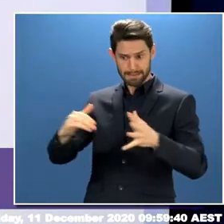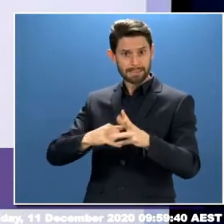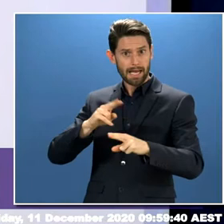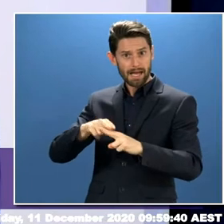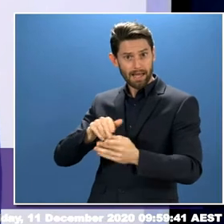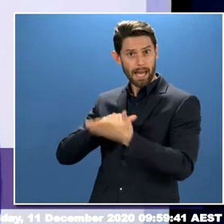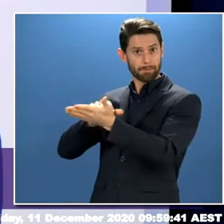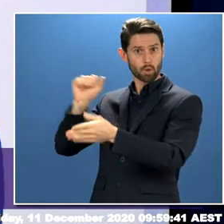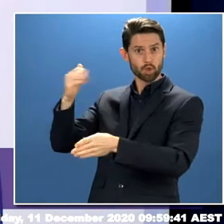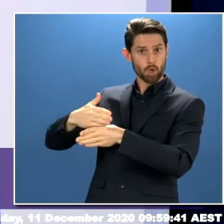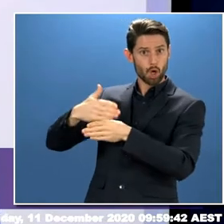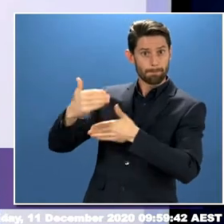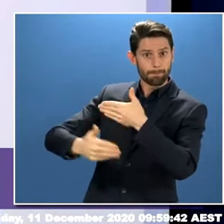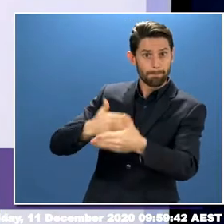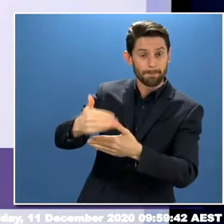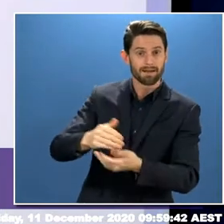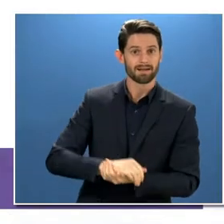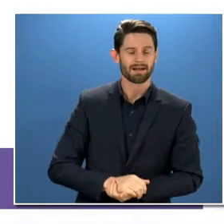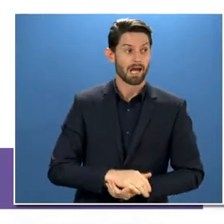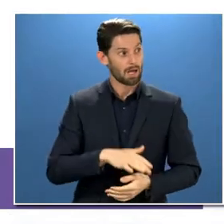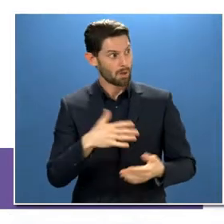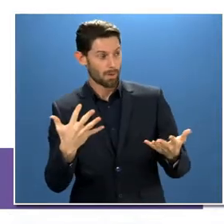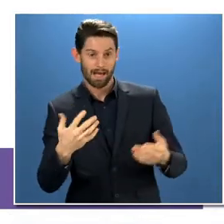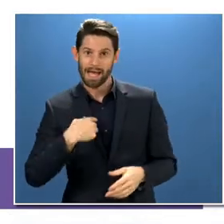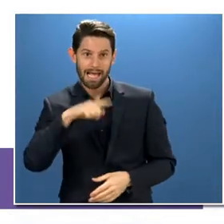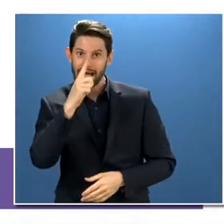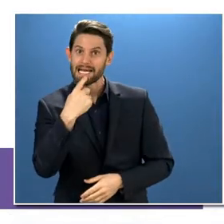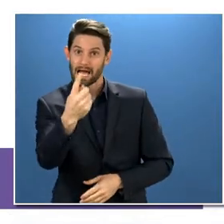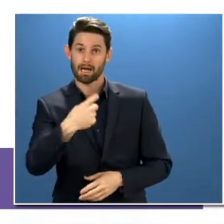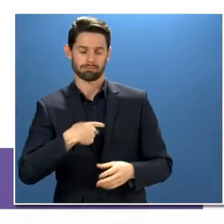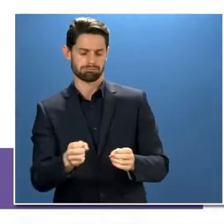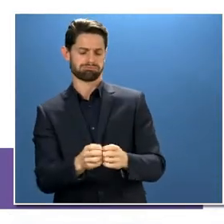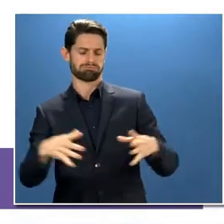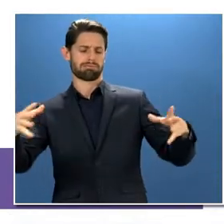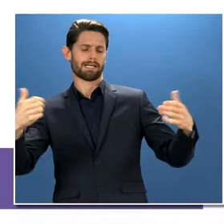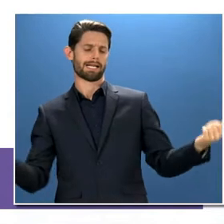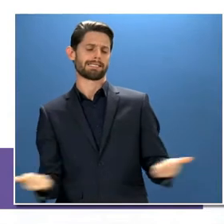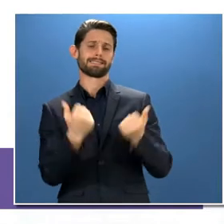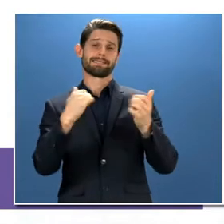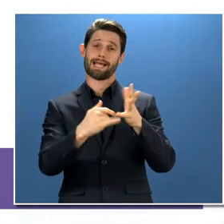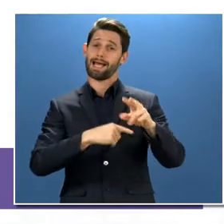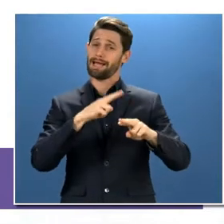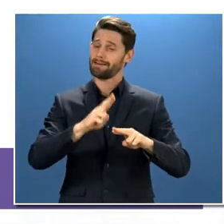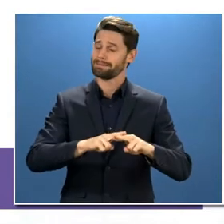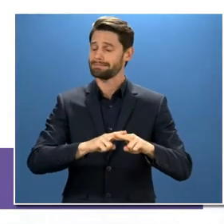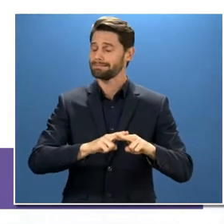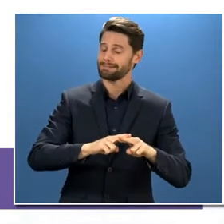I don't know if I could say I have a vast staff, Ms Eastman.